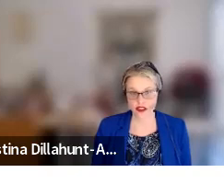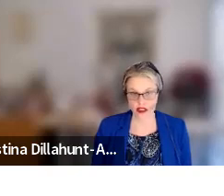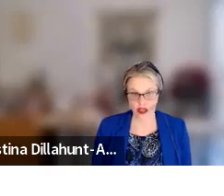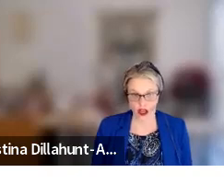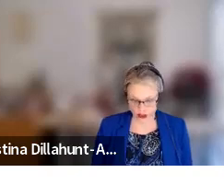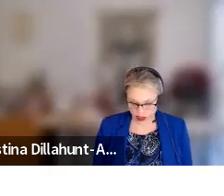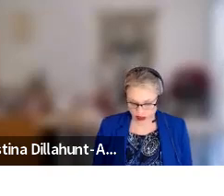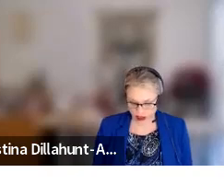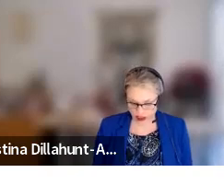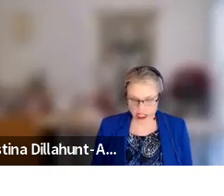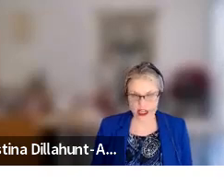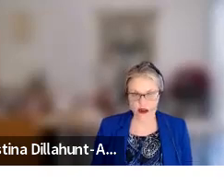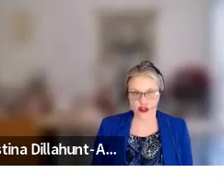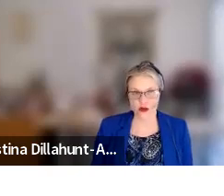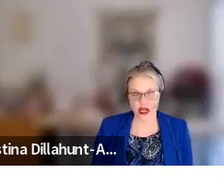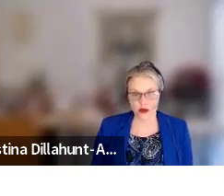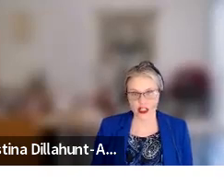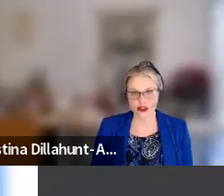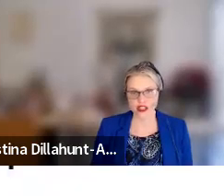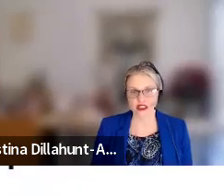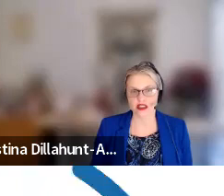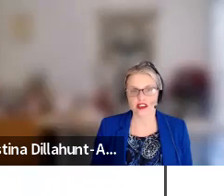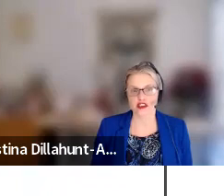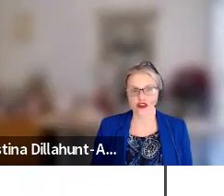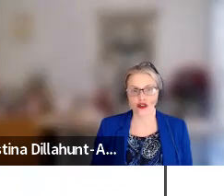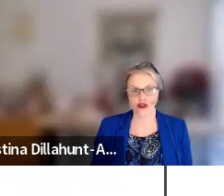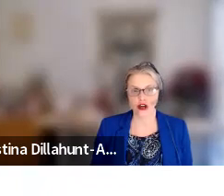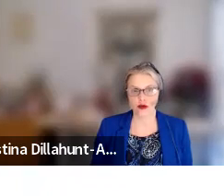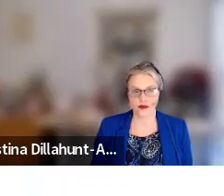So, again, this is the key here with traumatic brain injury is it's external trauma.